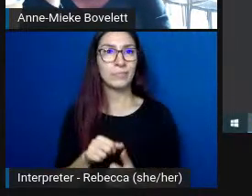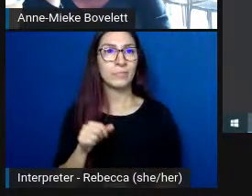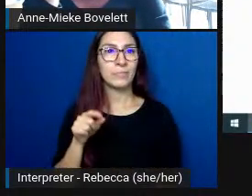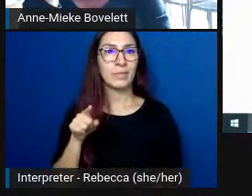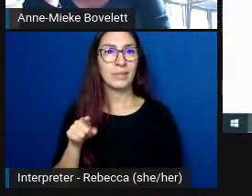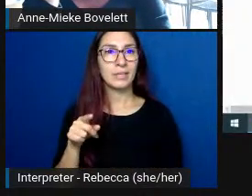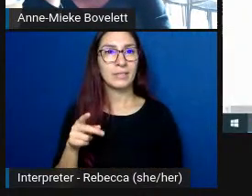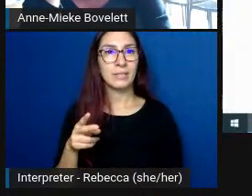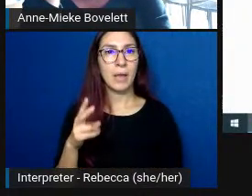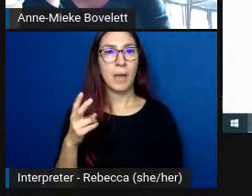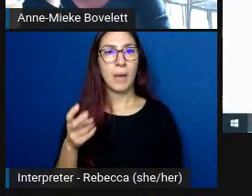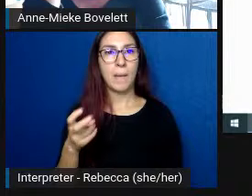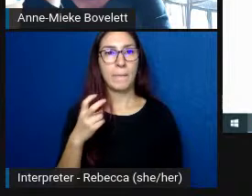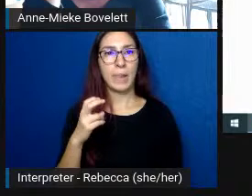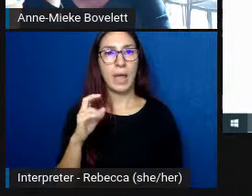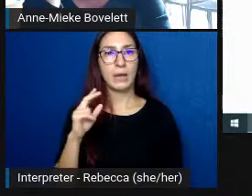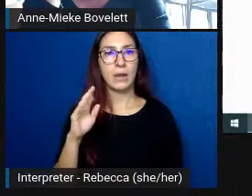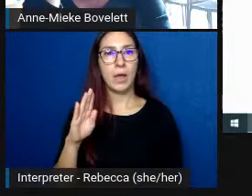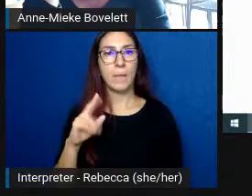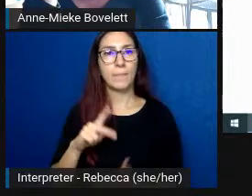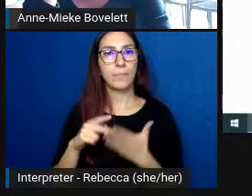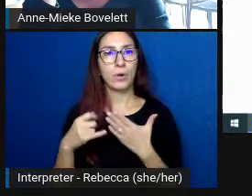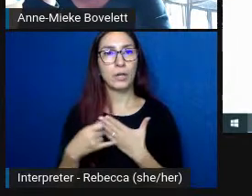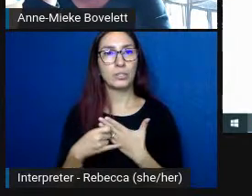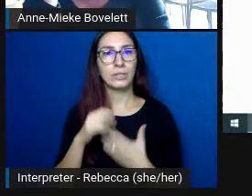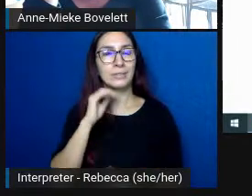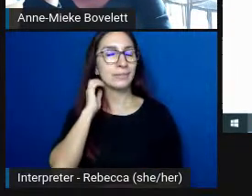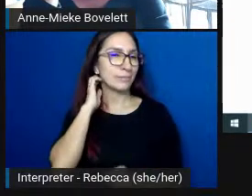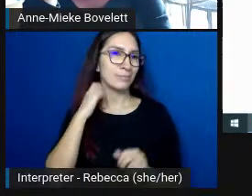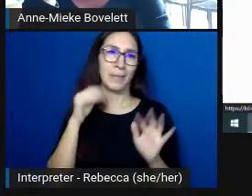Sorry if you hear and see the same thing twice for those who are watching.